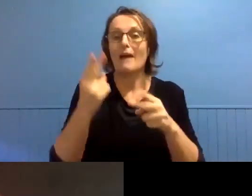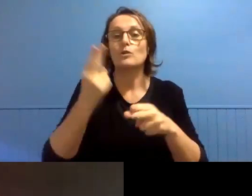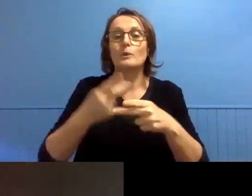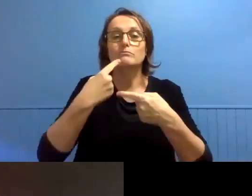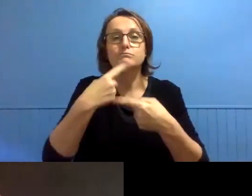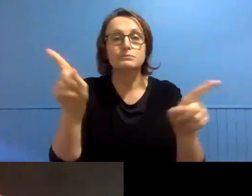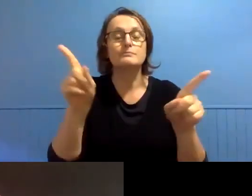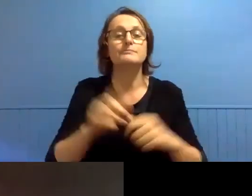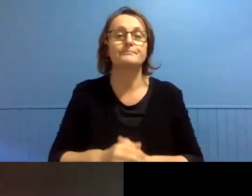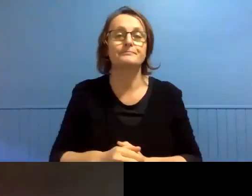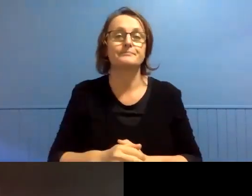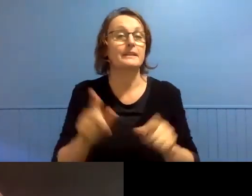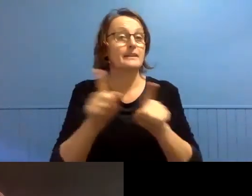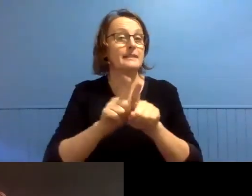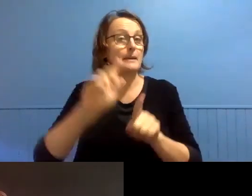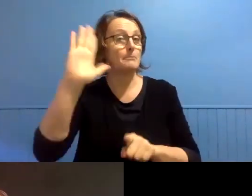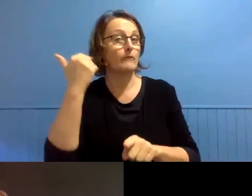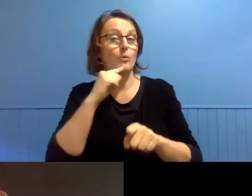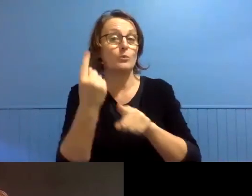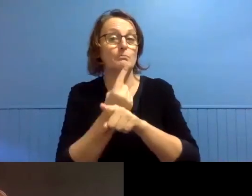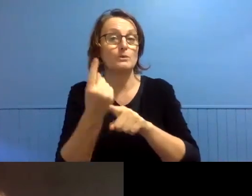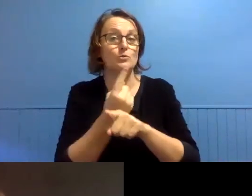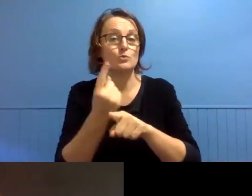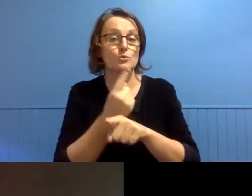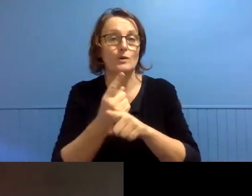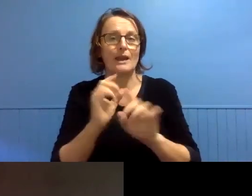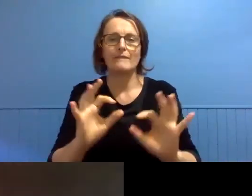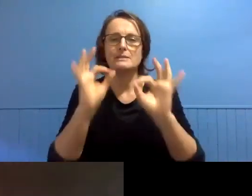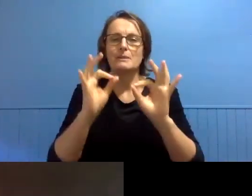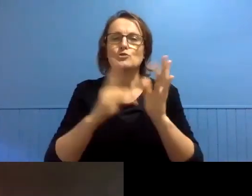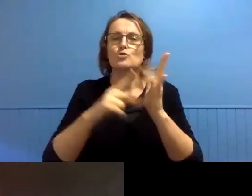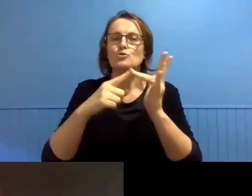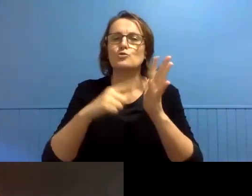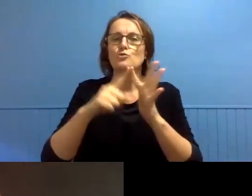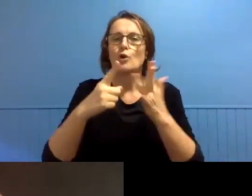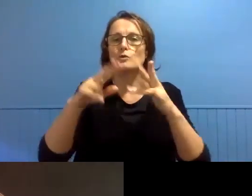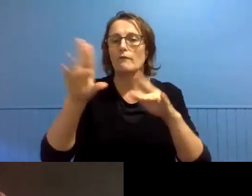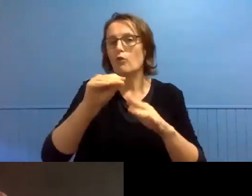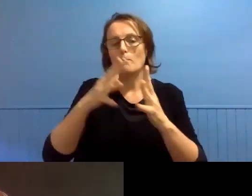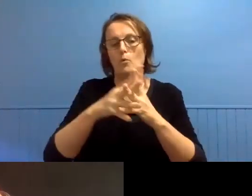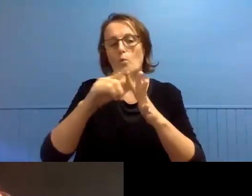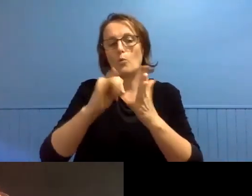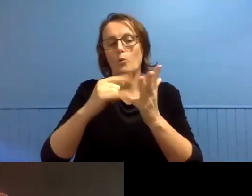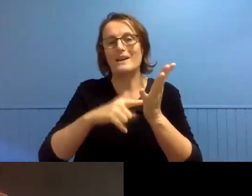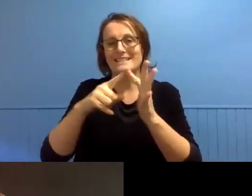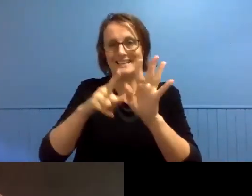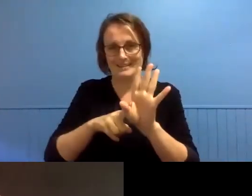also as I said, that special note from Wesley - but today we have